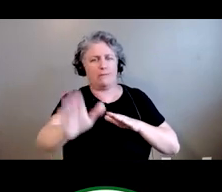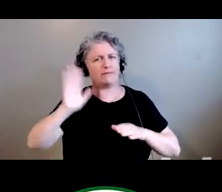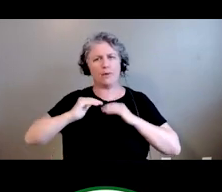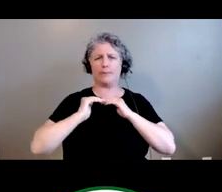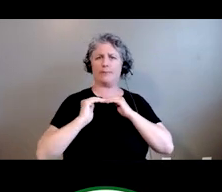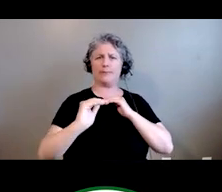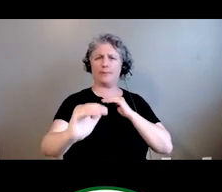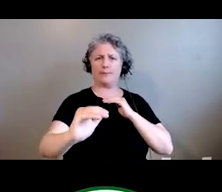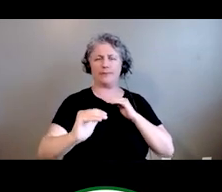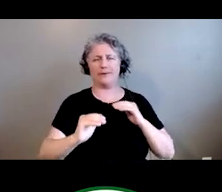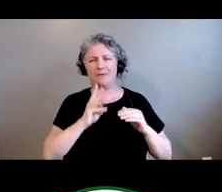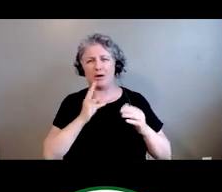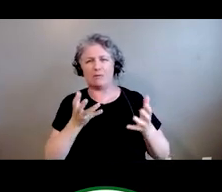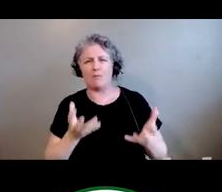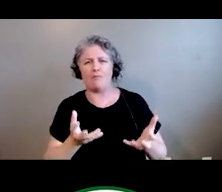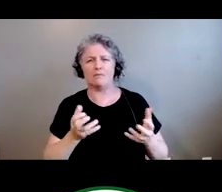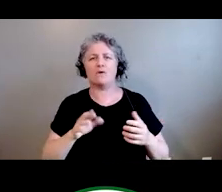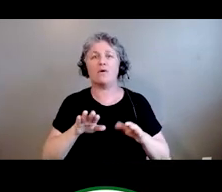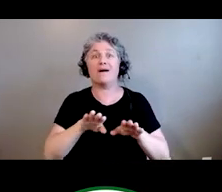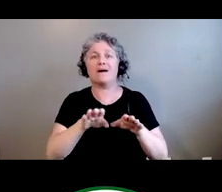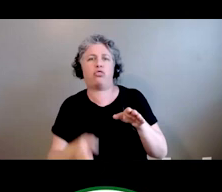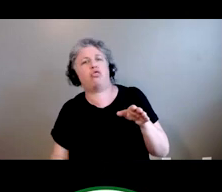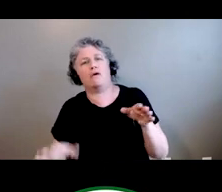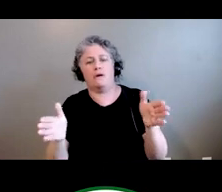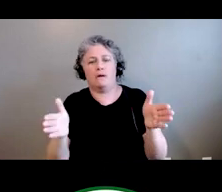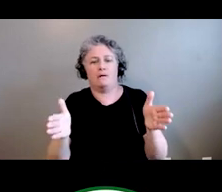is now like, you know, a lot, a lot.